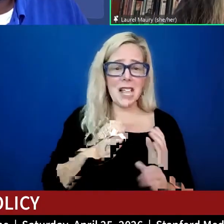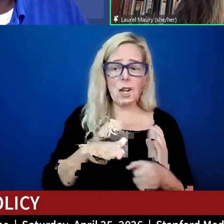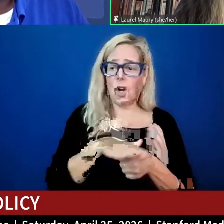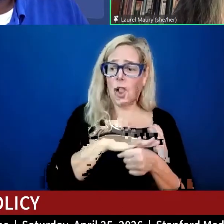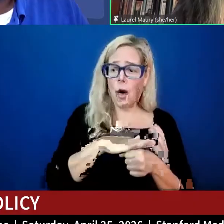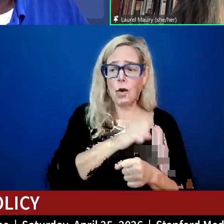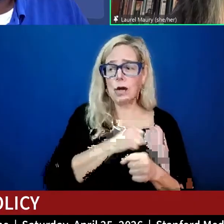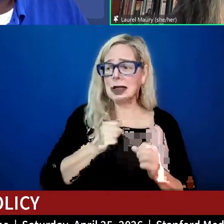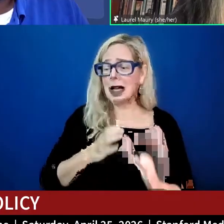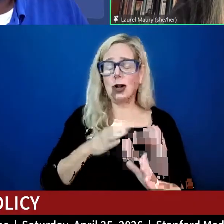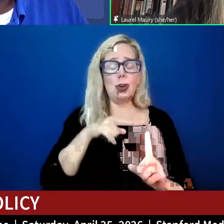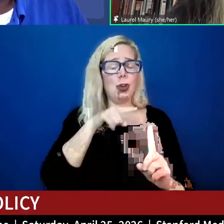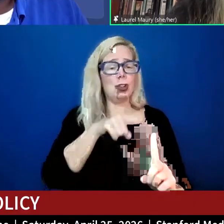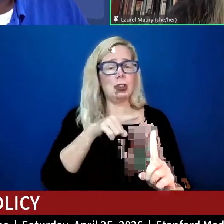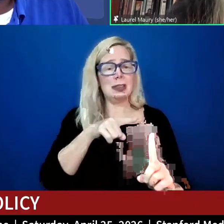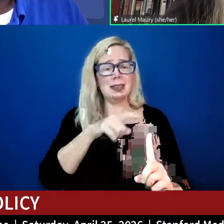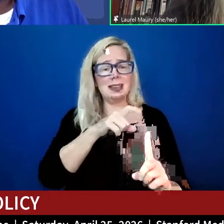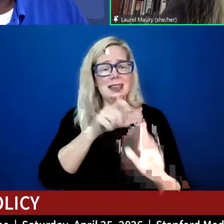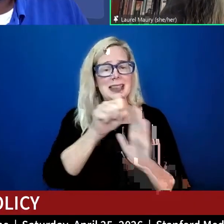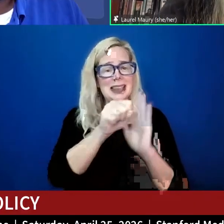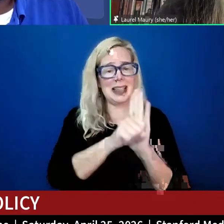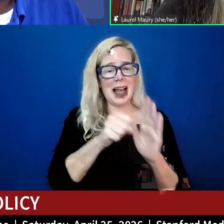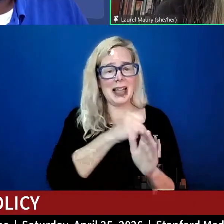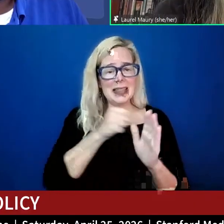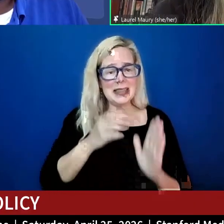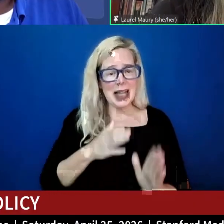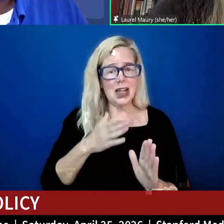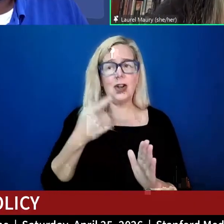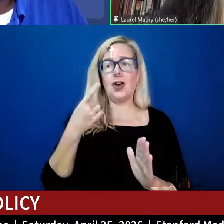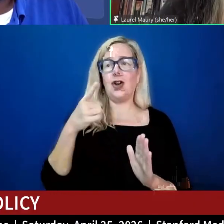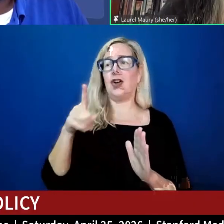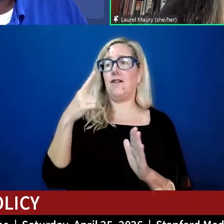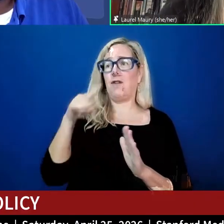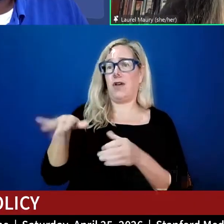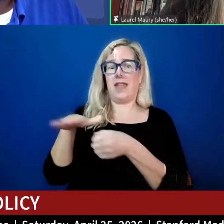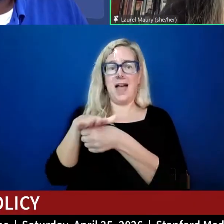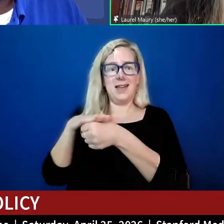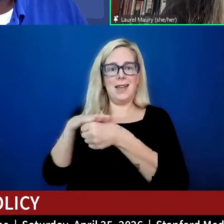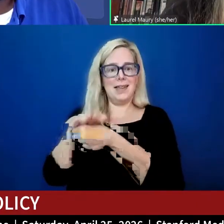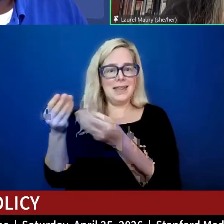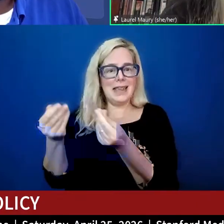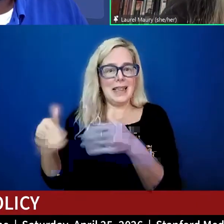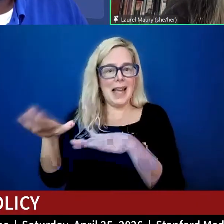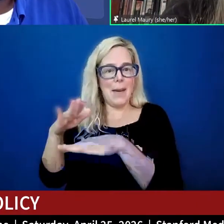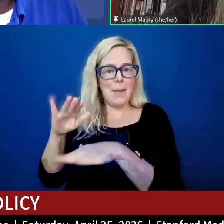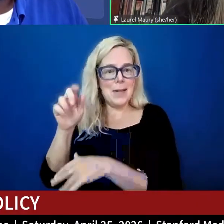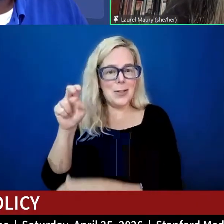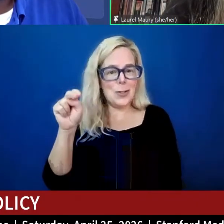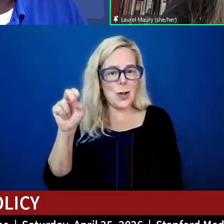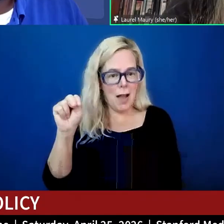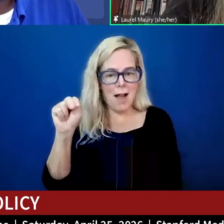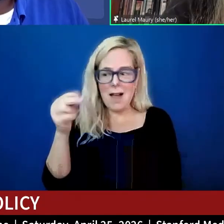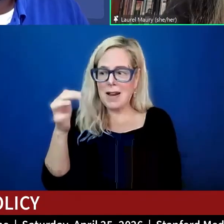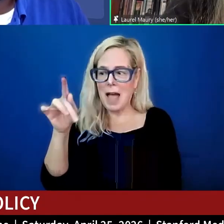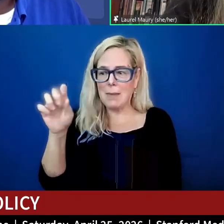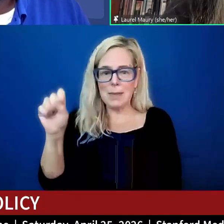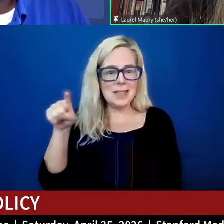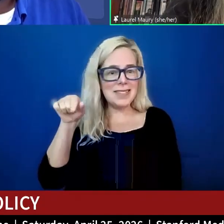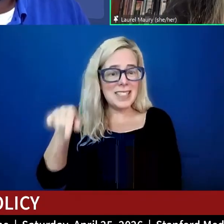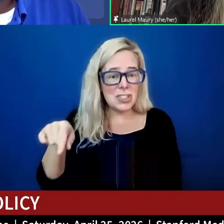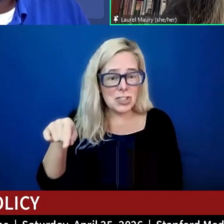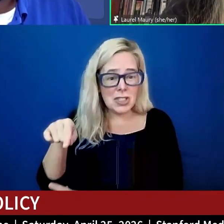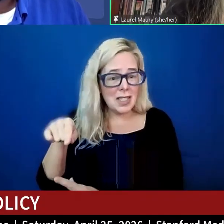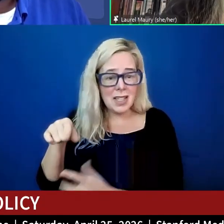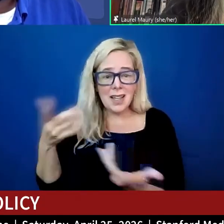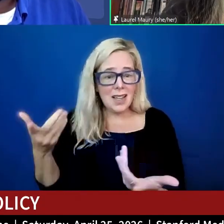senator for Homewood campus for Johns Hopkins and knows the president. to her. She got nowhere. Um,